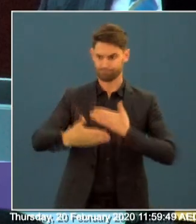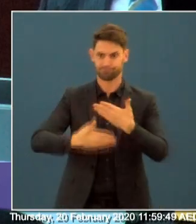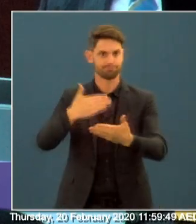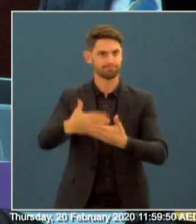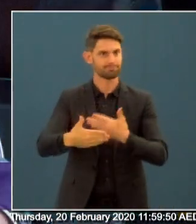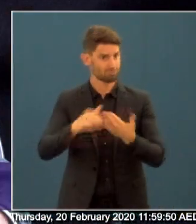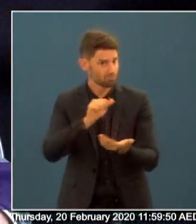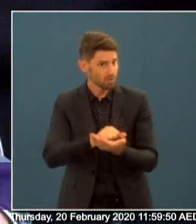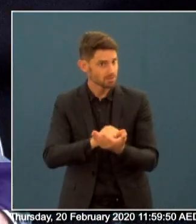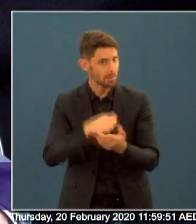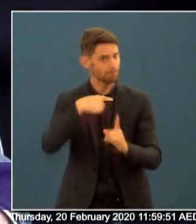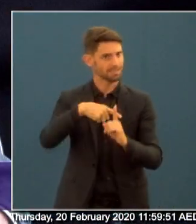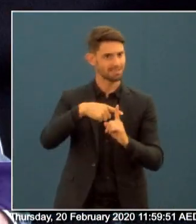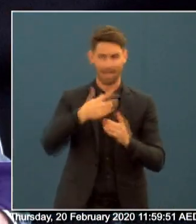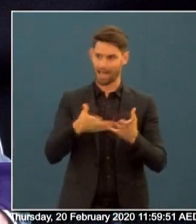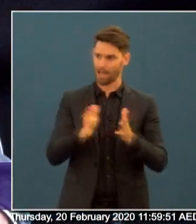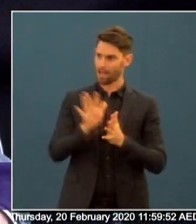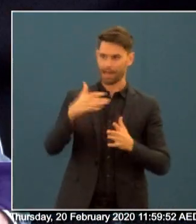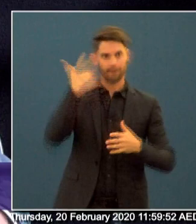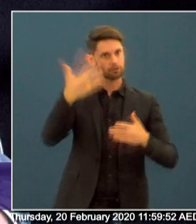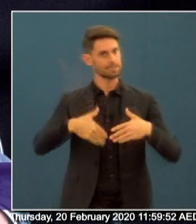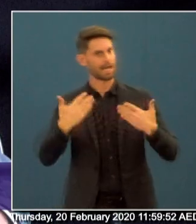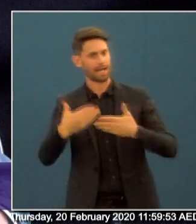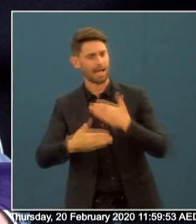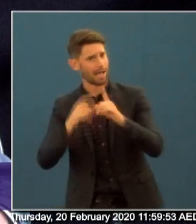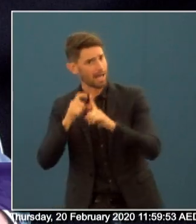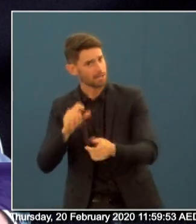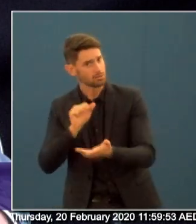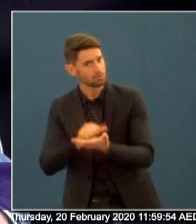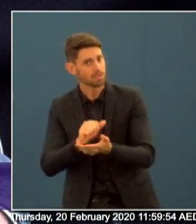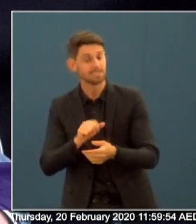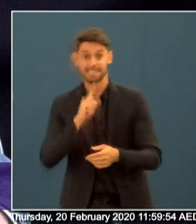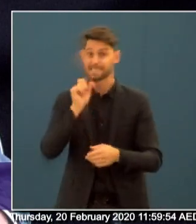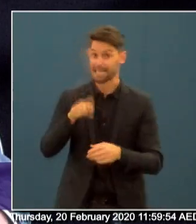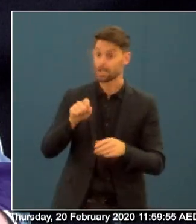They do, but they also affect the way in which someone can communicate their health needs,